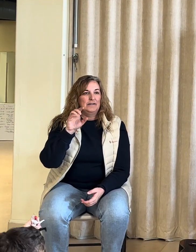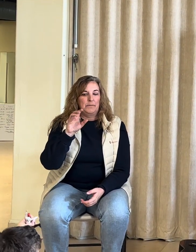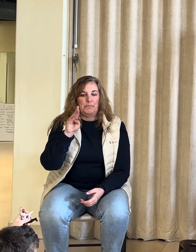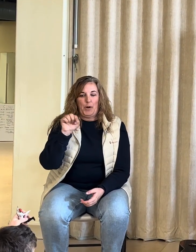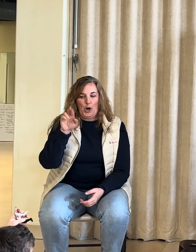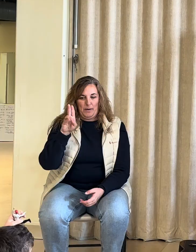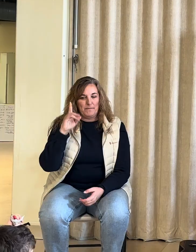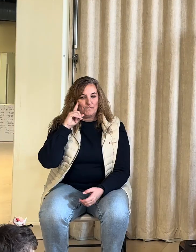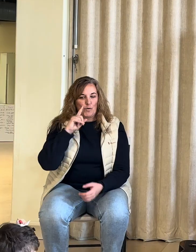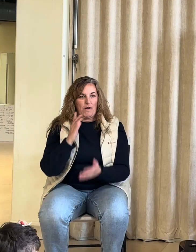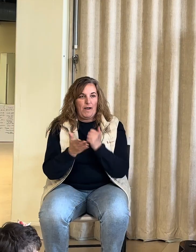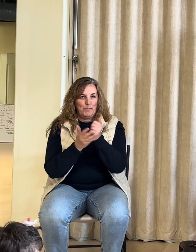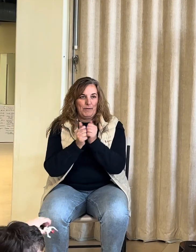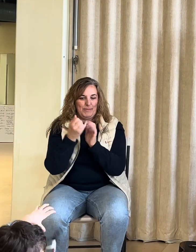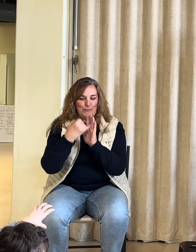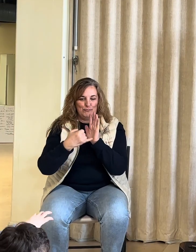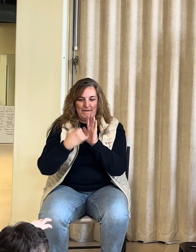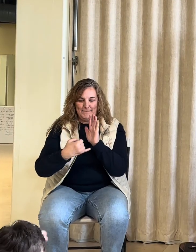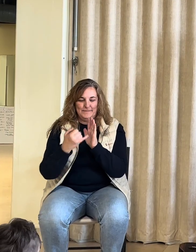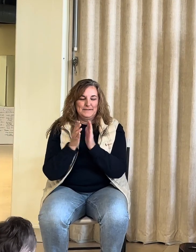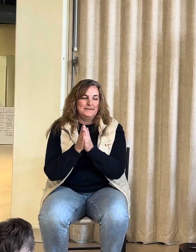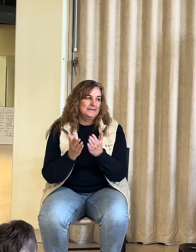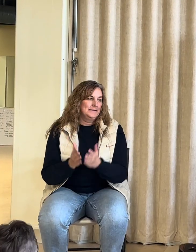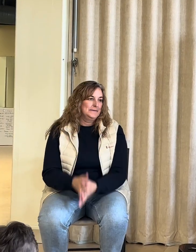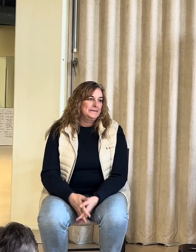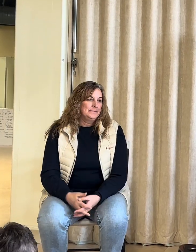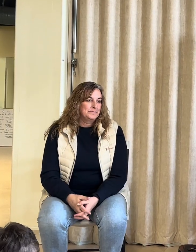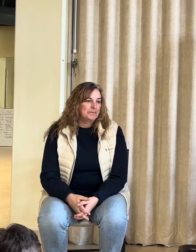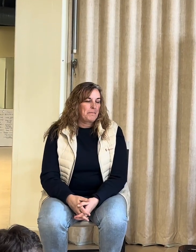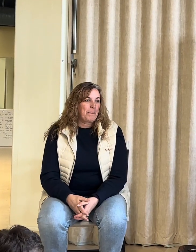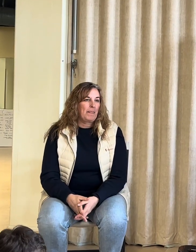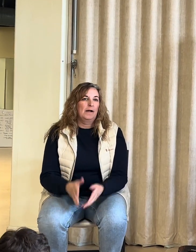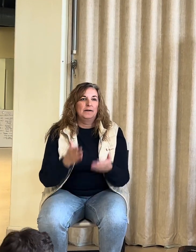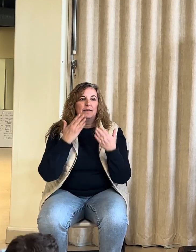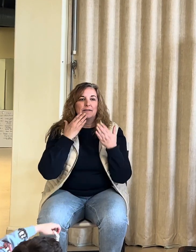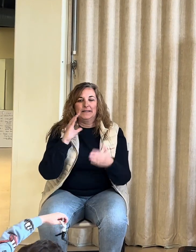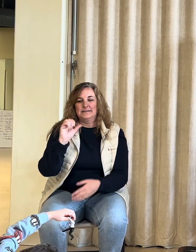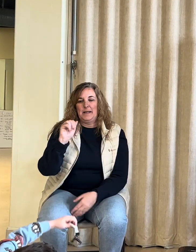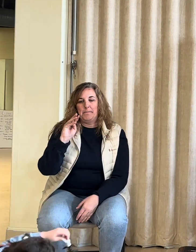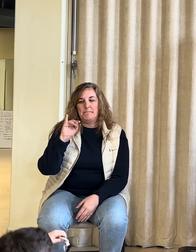leading the kids and helping them out. I want to thank Miss Kamiah for designing